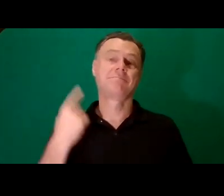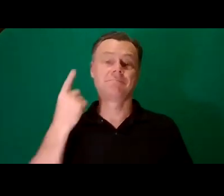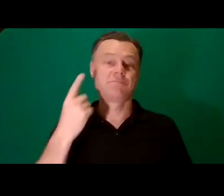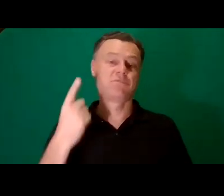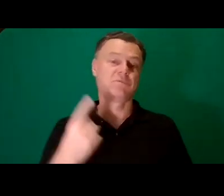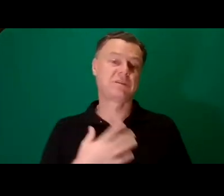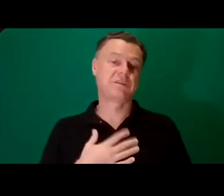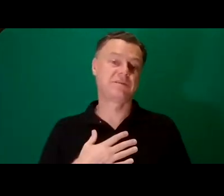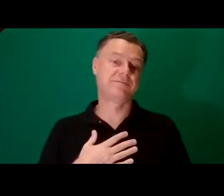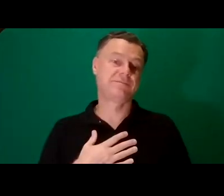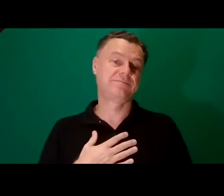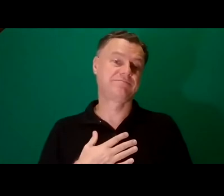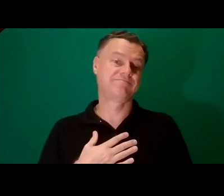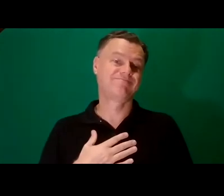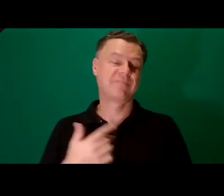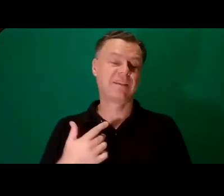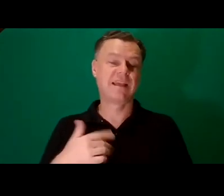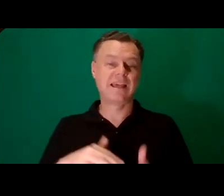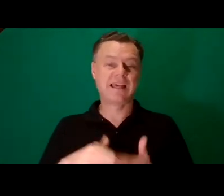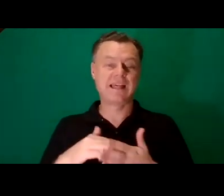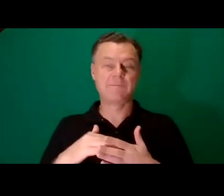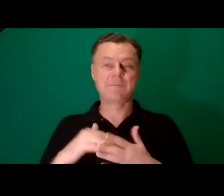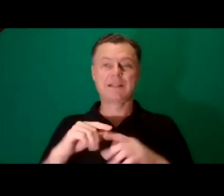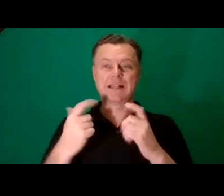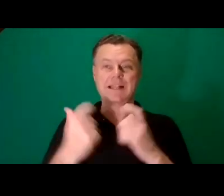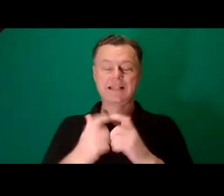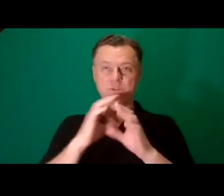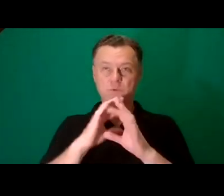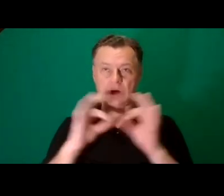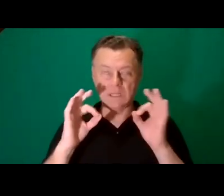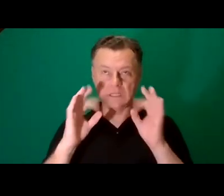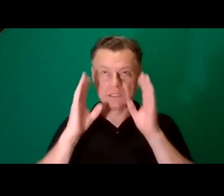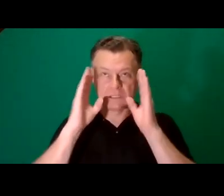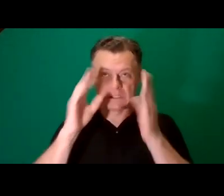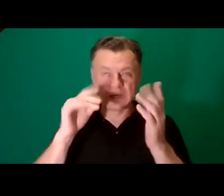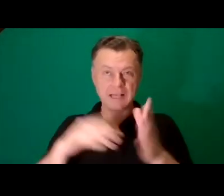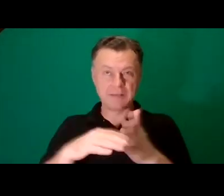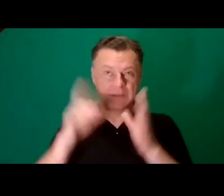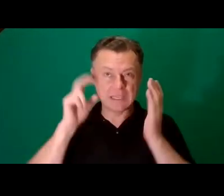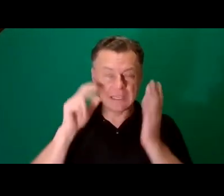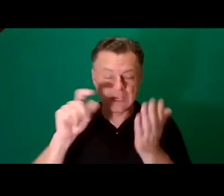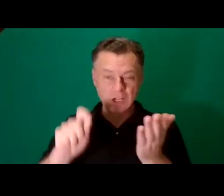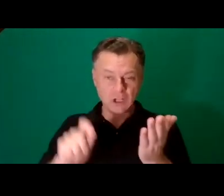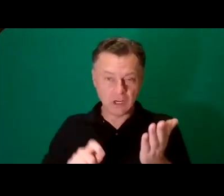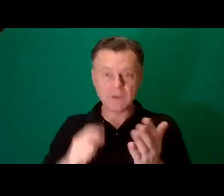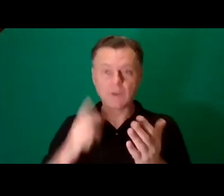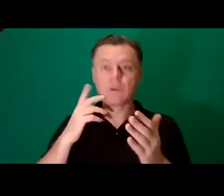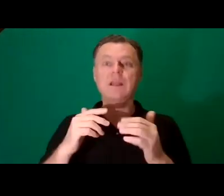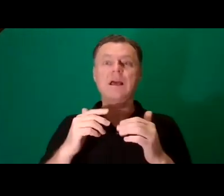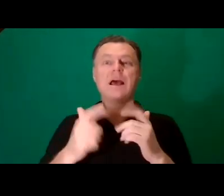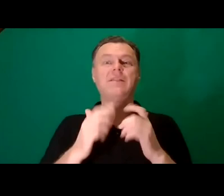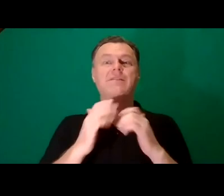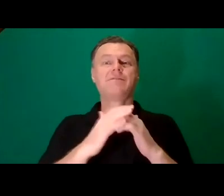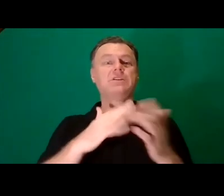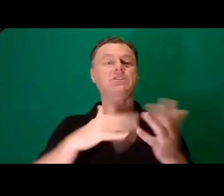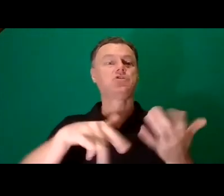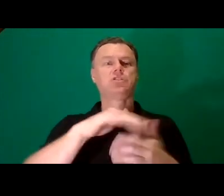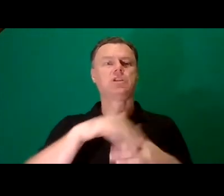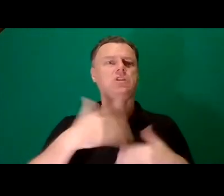I'll use it to help me learn" but then socially there was absolutely no way I would want people to see them.